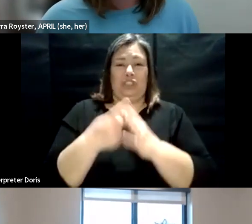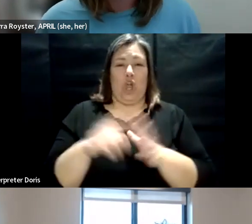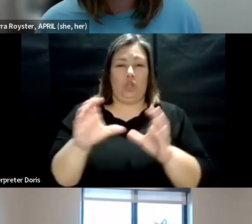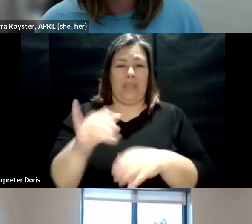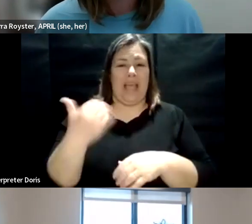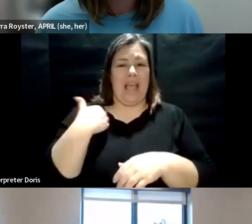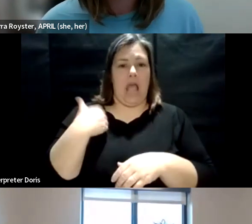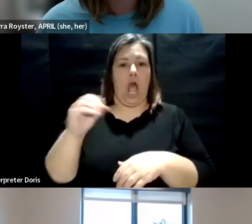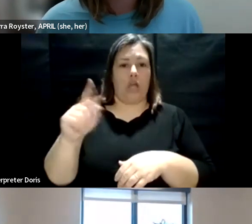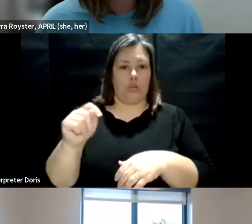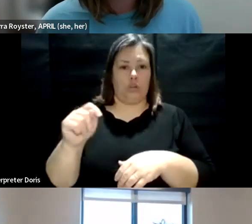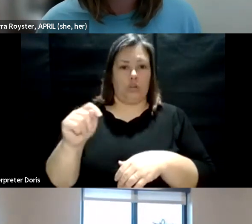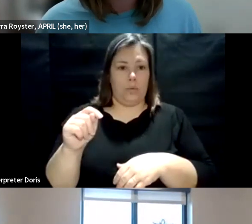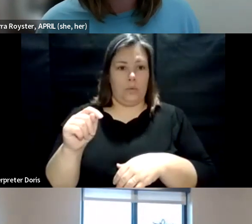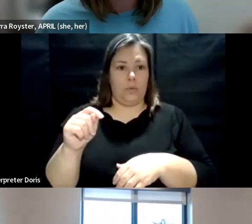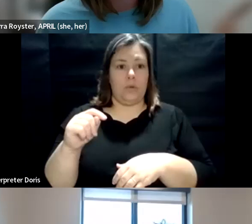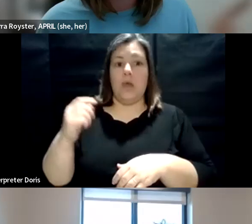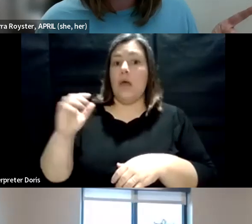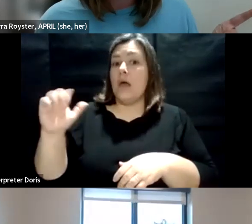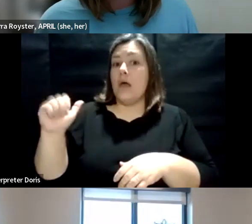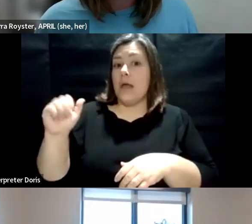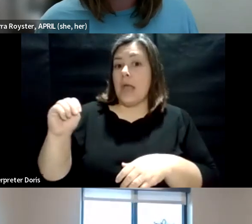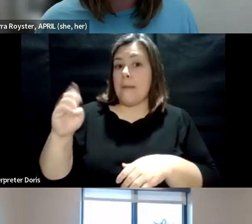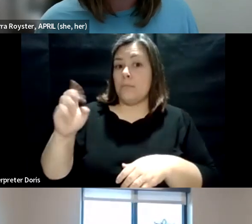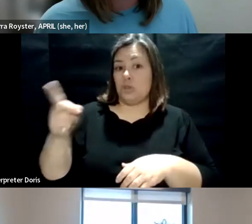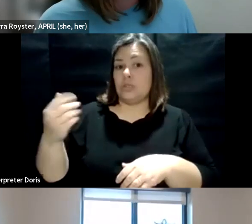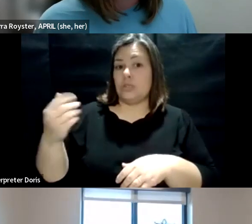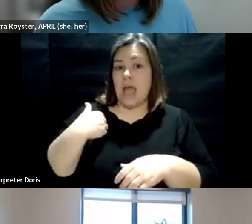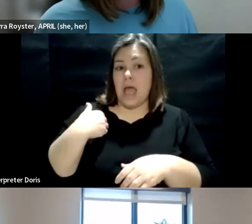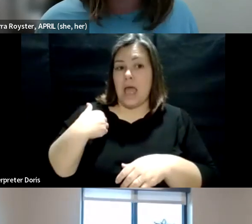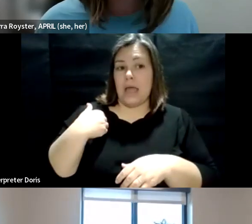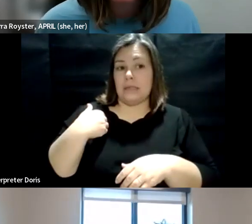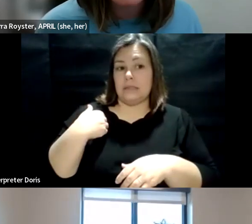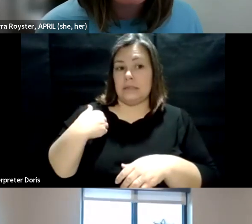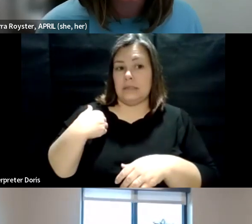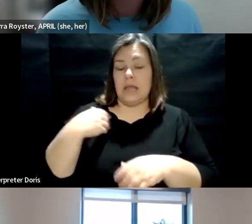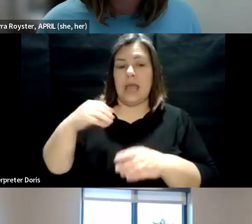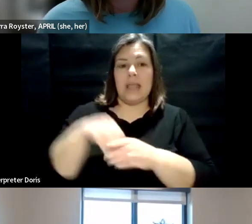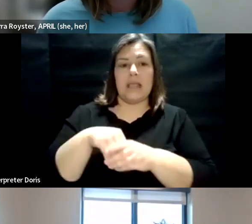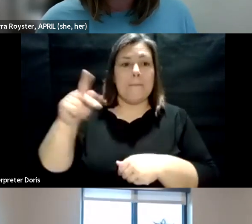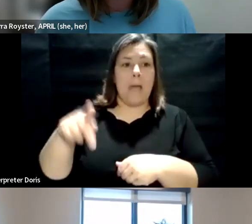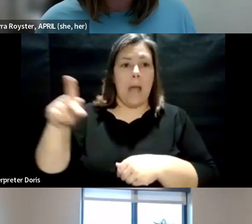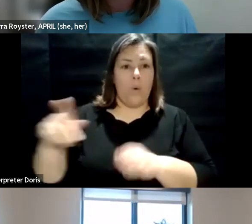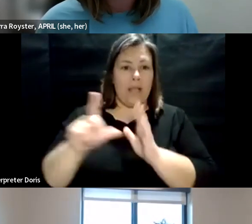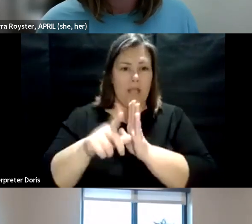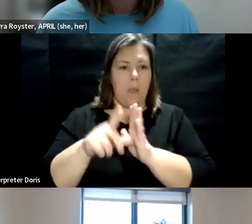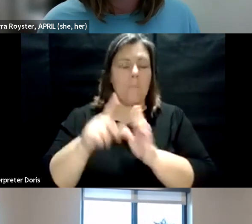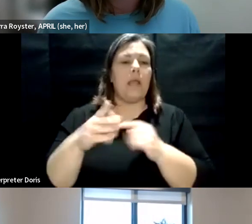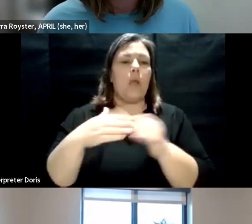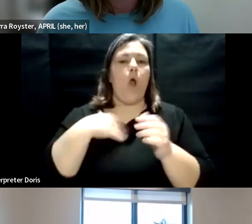If you haven't seen it already. We did just do this in October. So if you haven't seen it already, we did just start doing this in October, but I am, and Amber has this in the the Powerpoint.